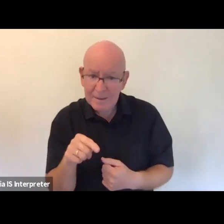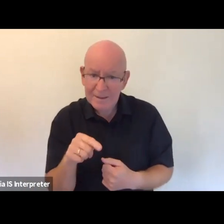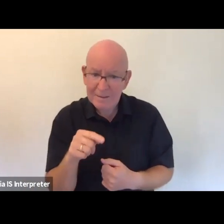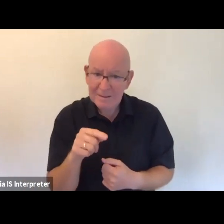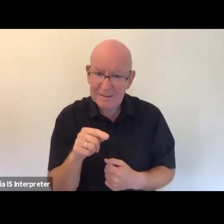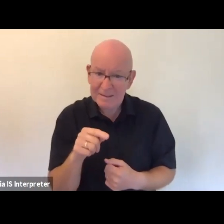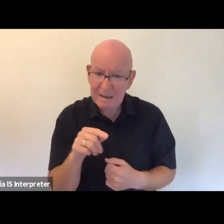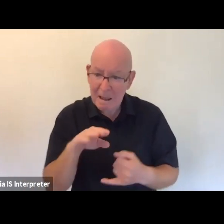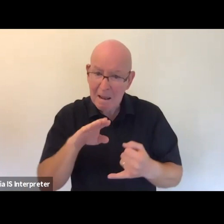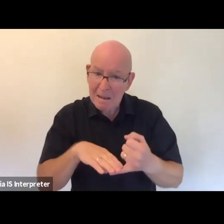Okay.